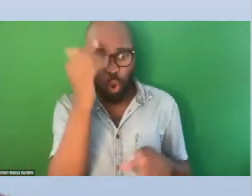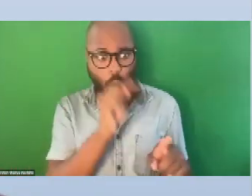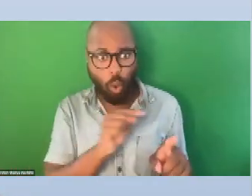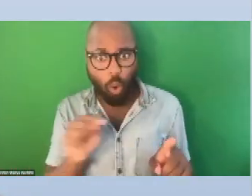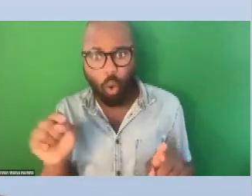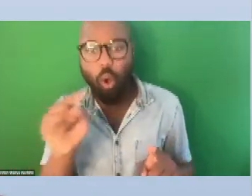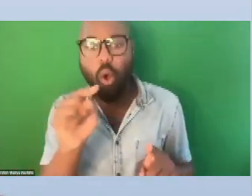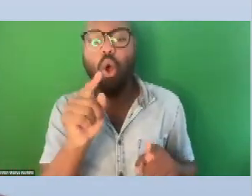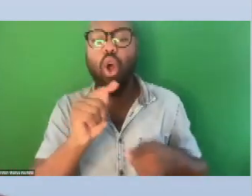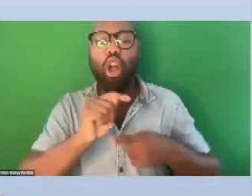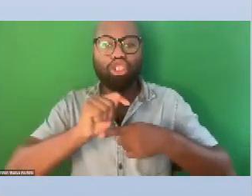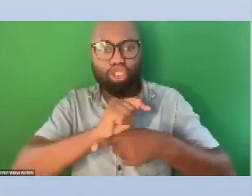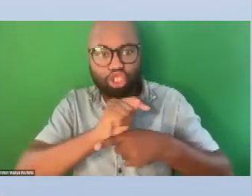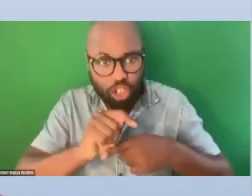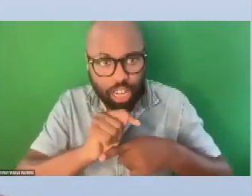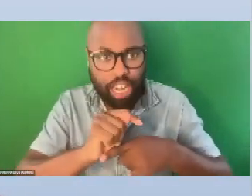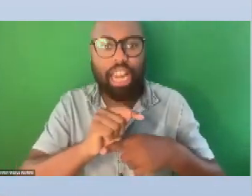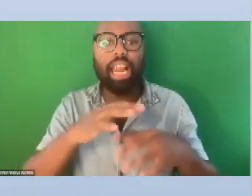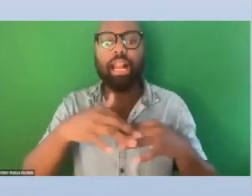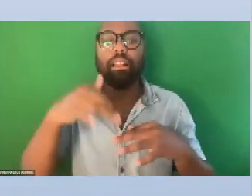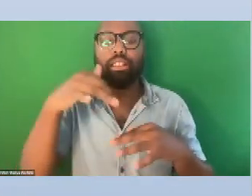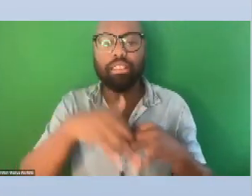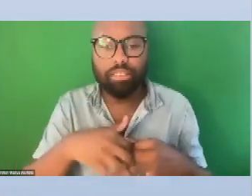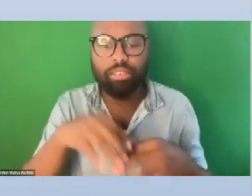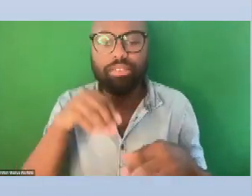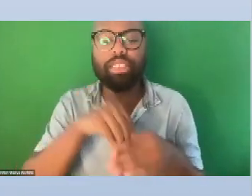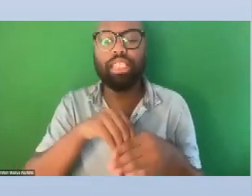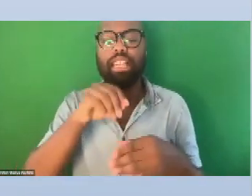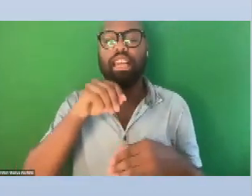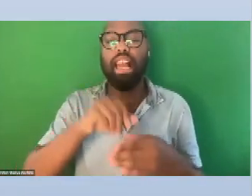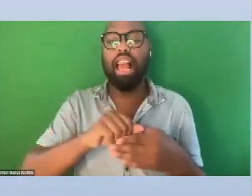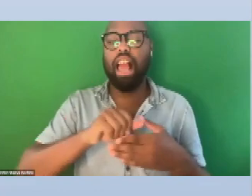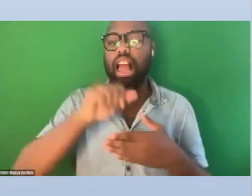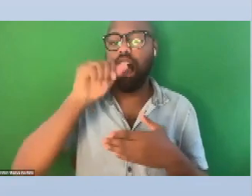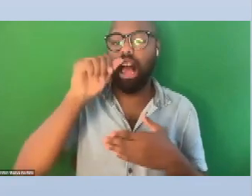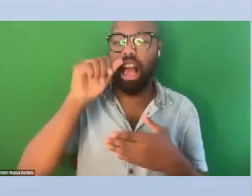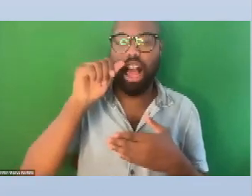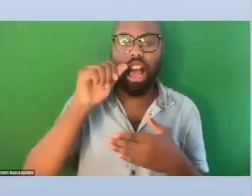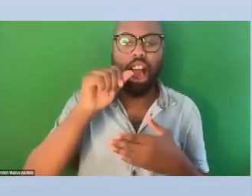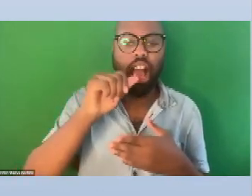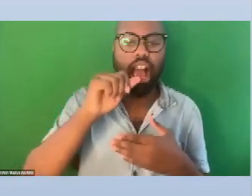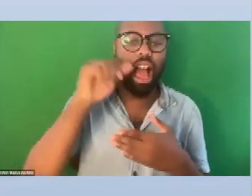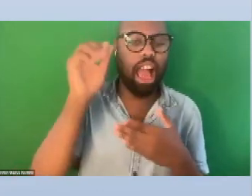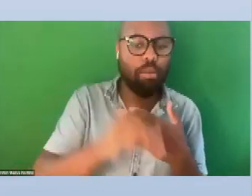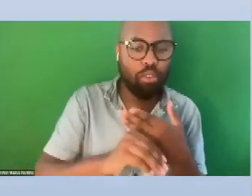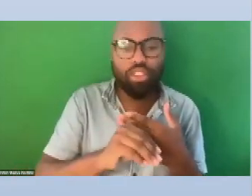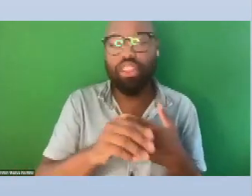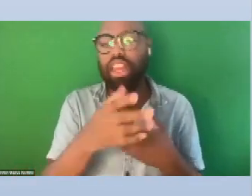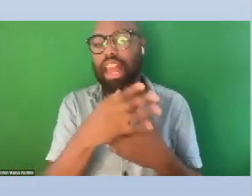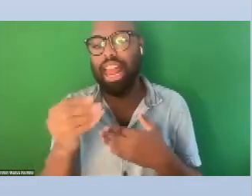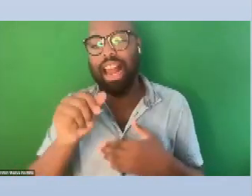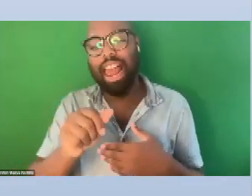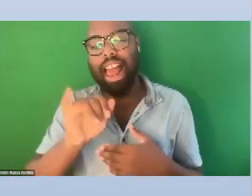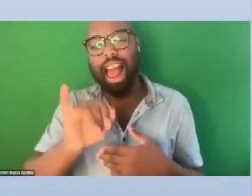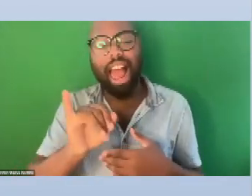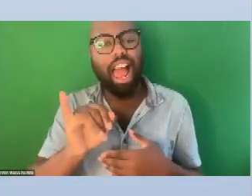those things in the algorithmic and AI tools we will use. Um, I think is a huge challenge.